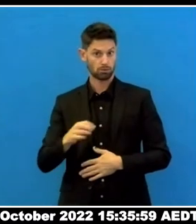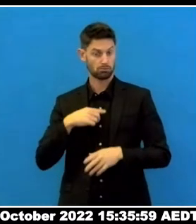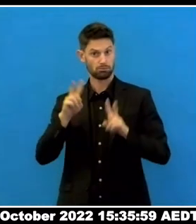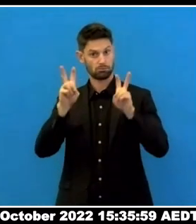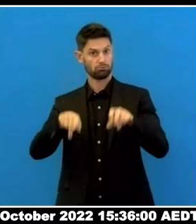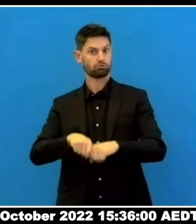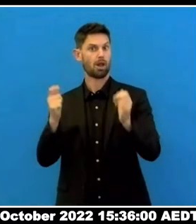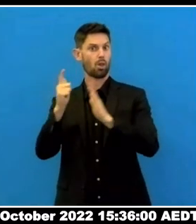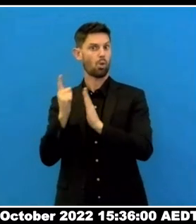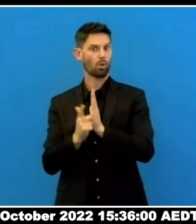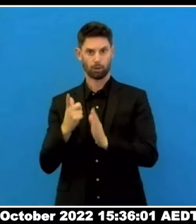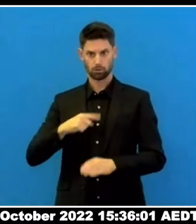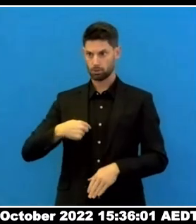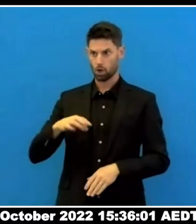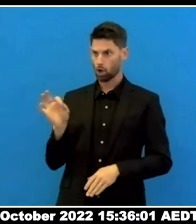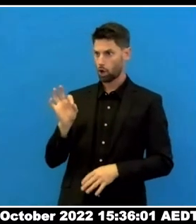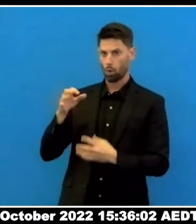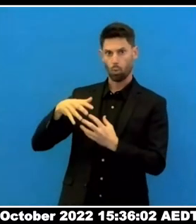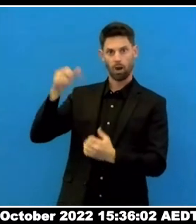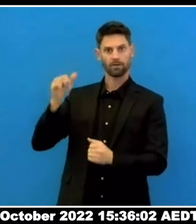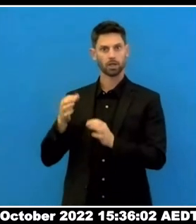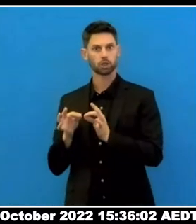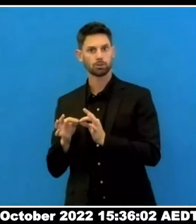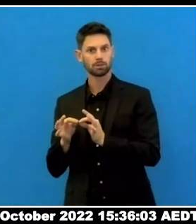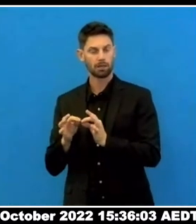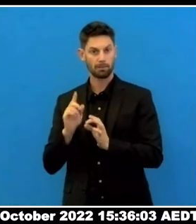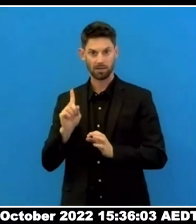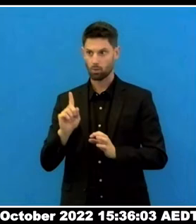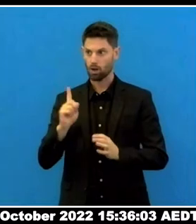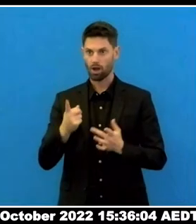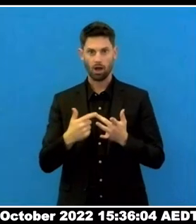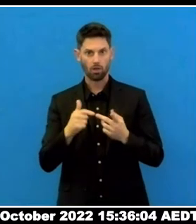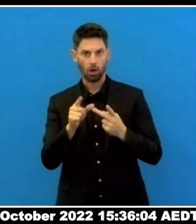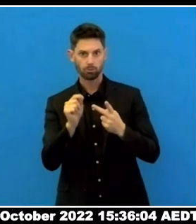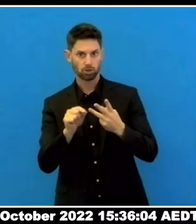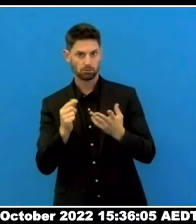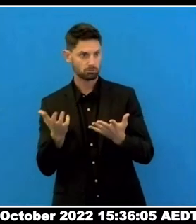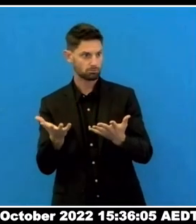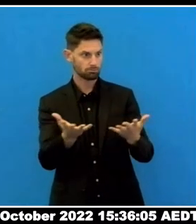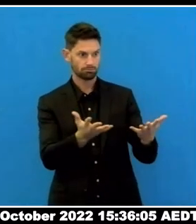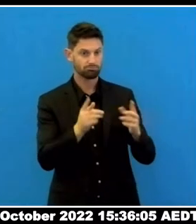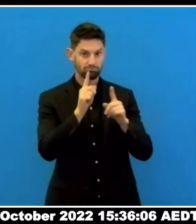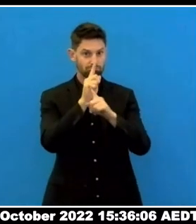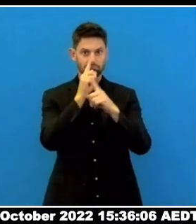when you're not a qualified interpreter, but there is no other options that's been left for us. The same with COVID.